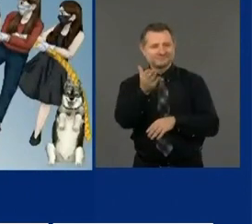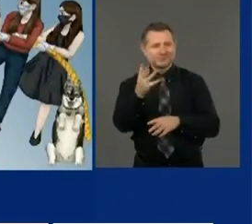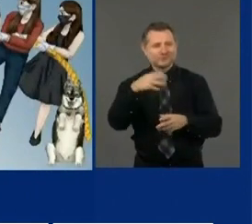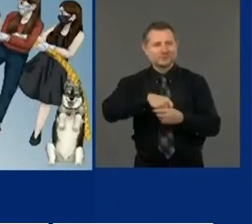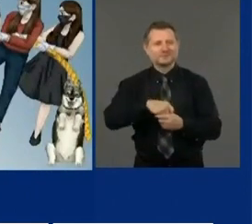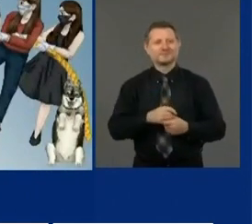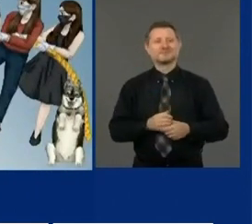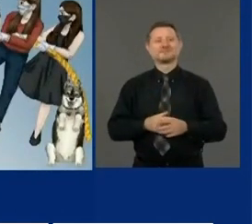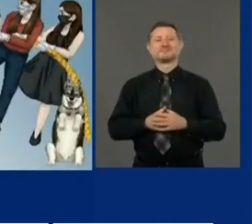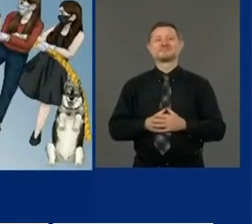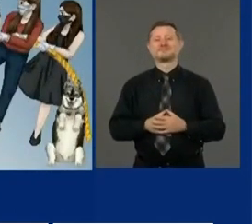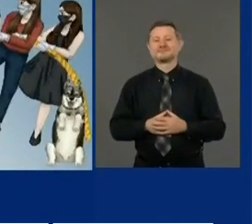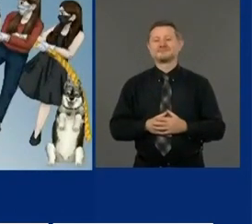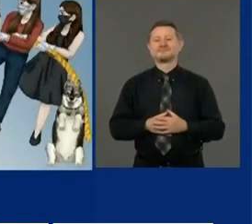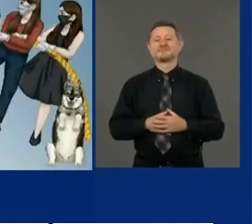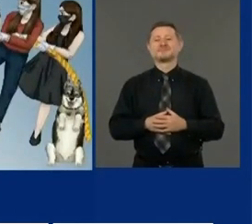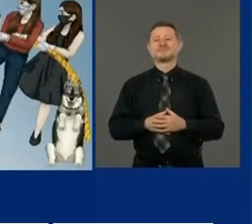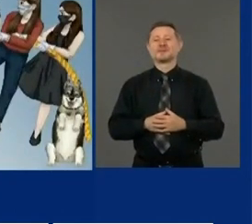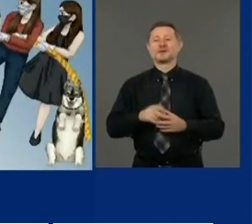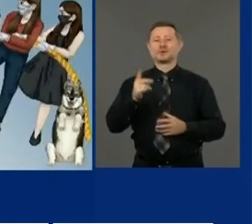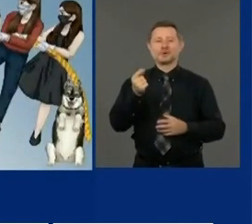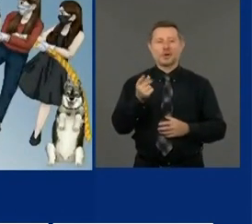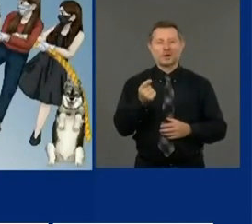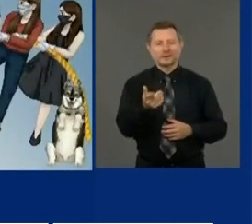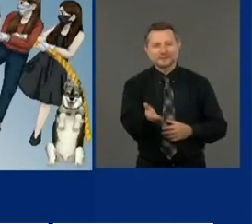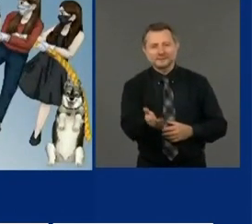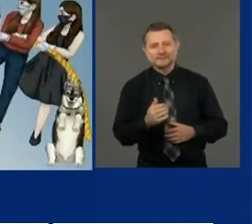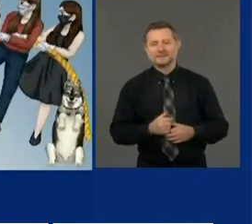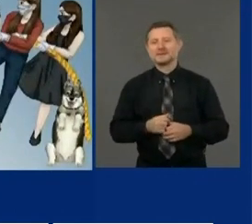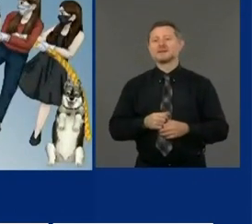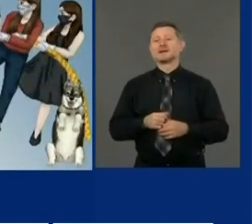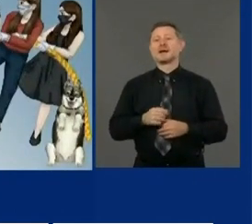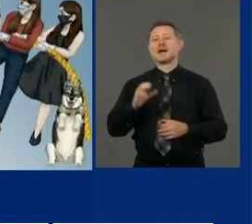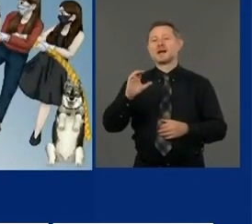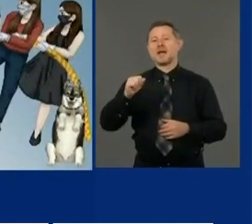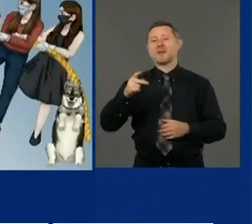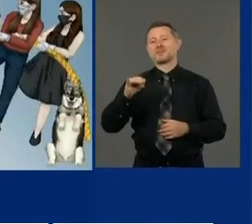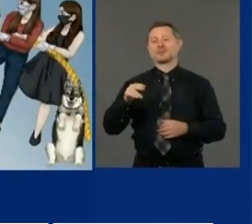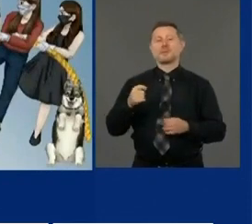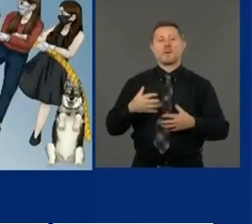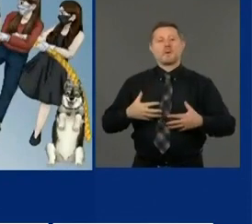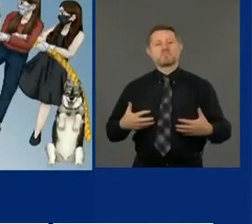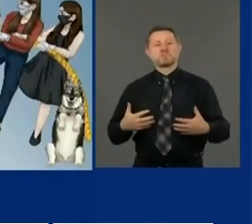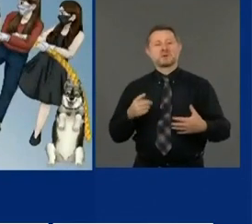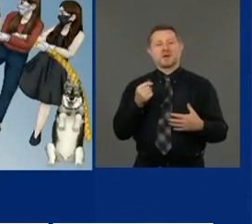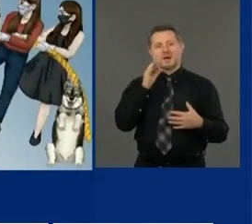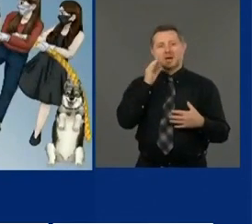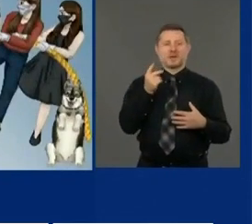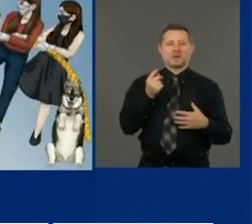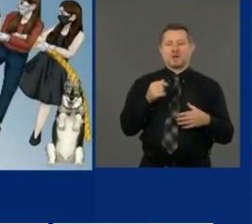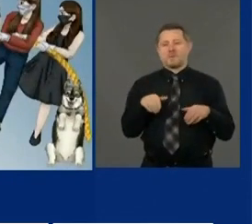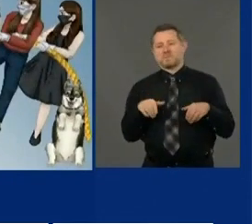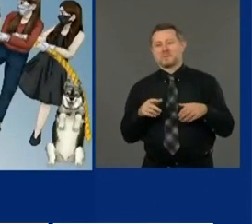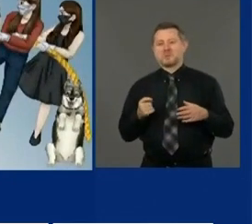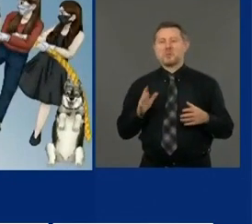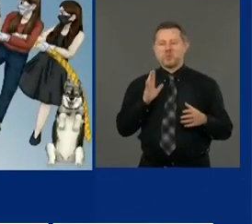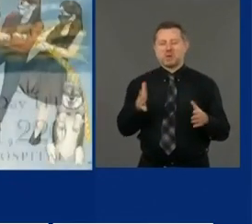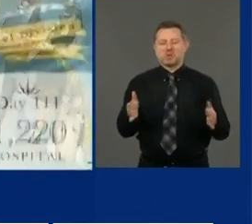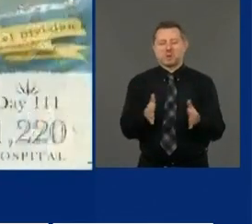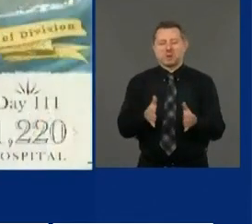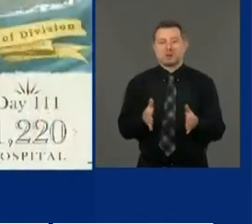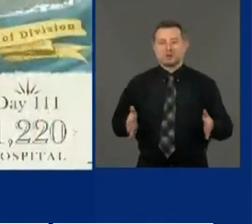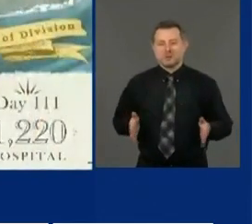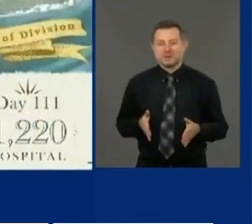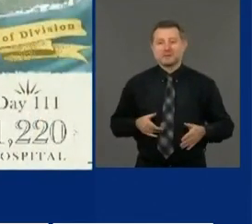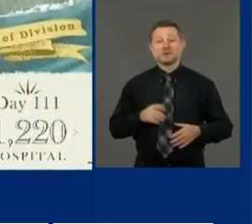VOLUNTEERED TO COME HELP US.